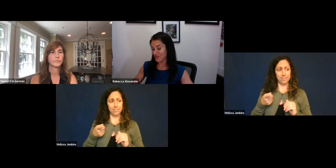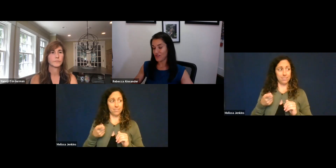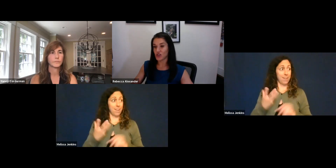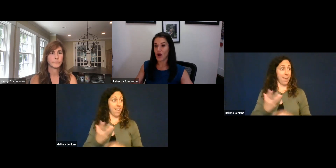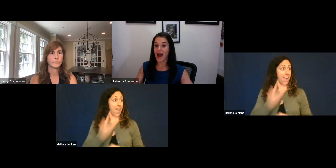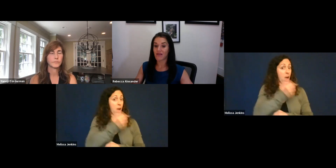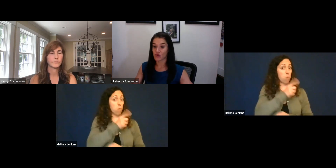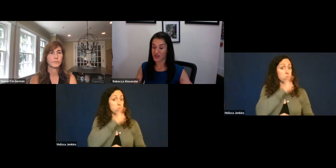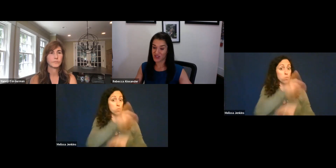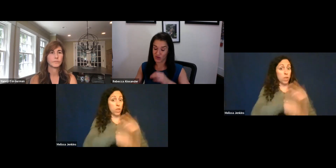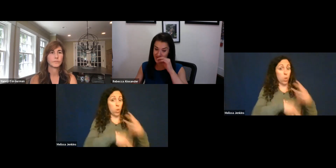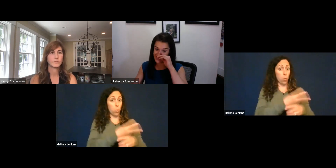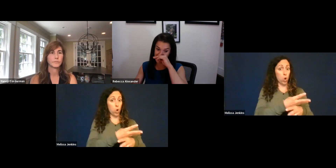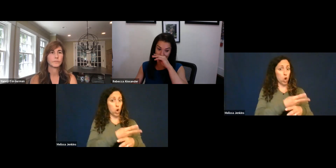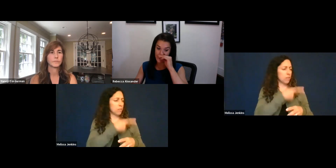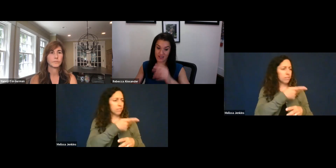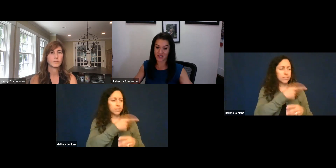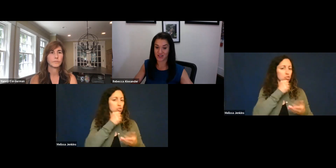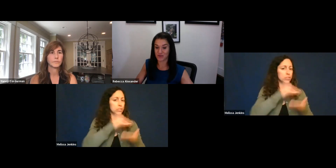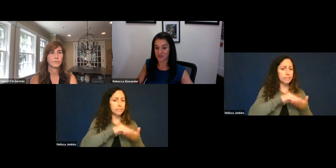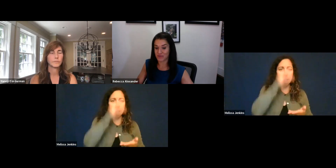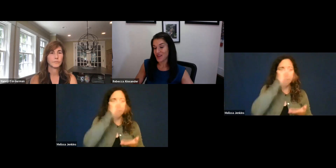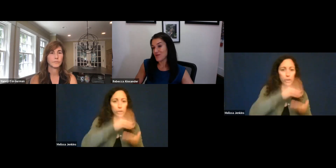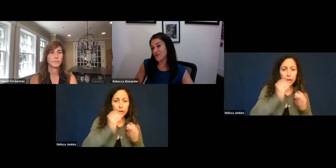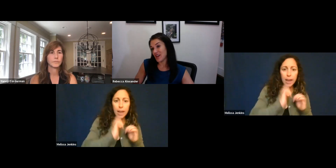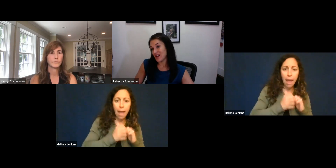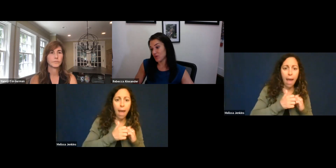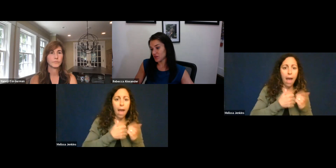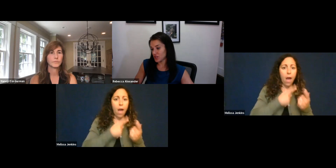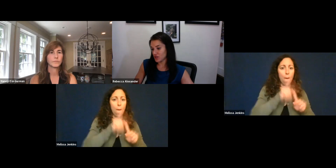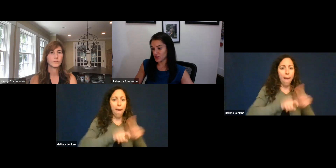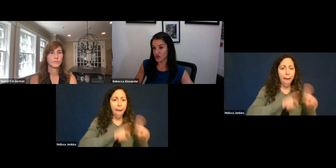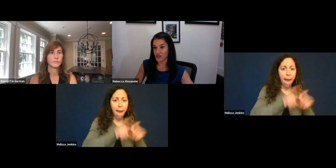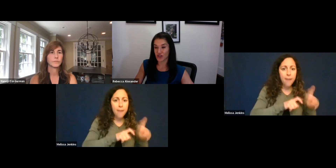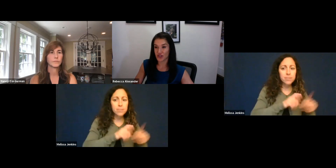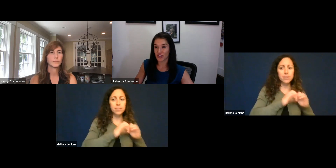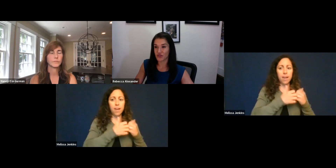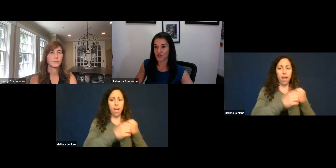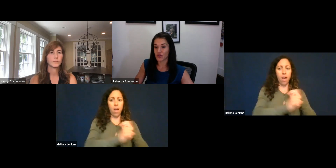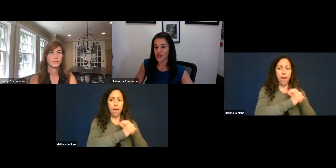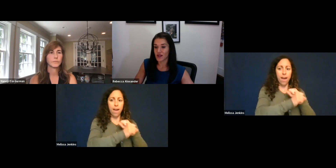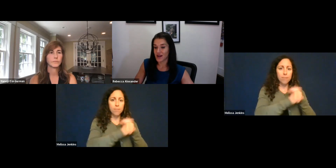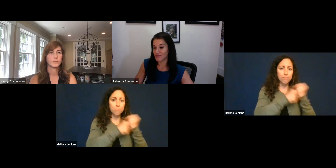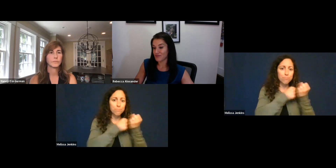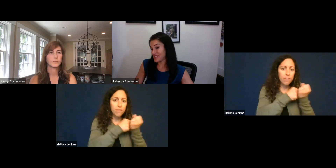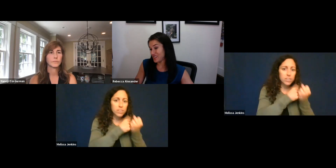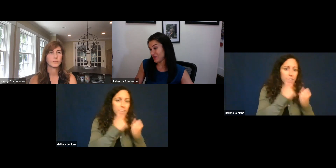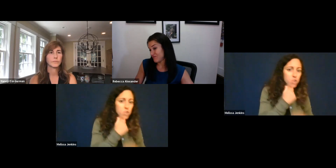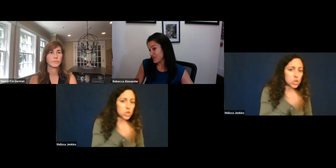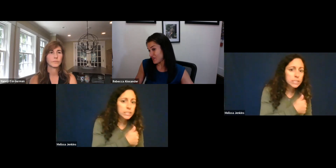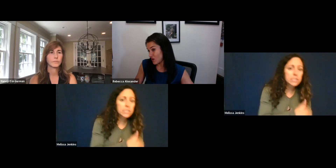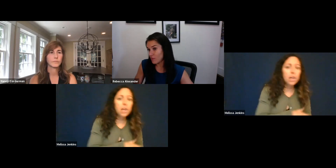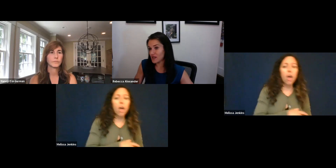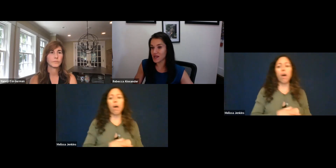If you have the resources and means to be able to encourage her to see a therapist,